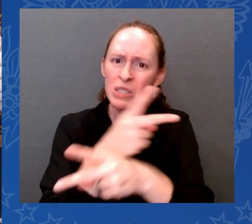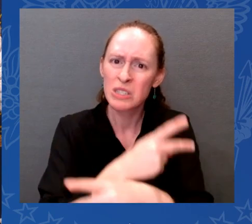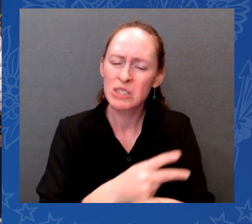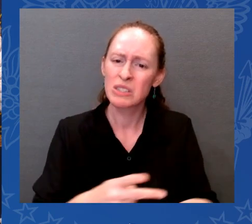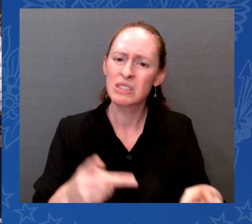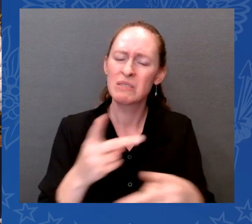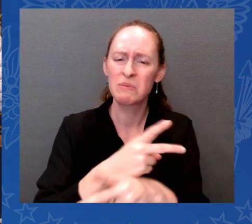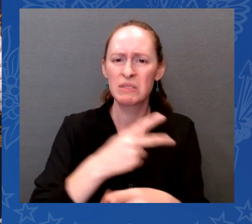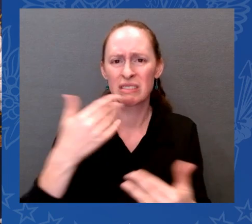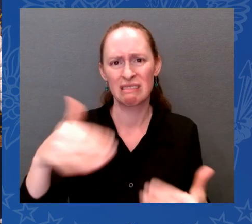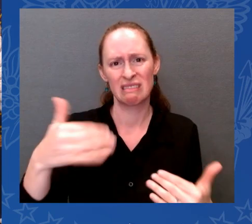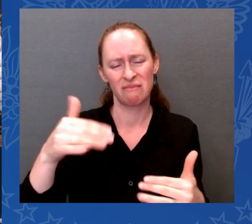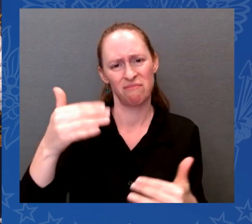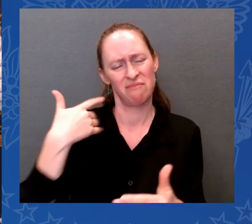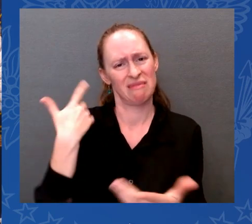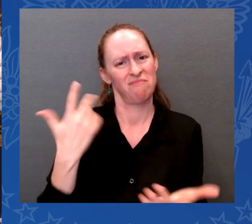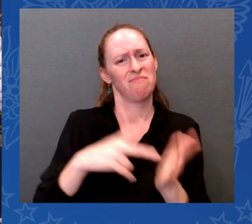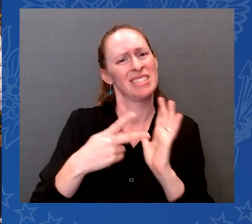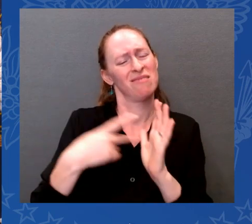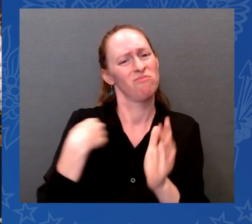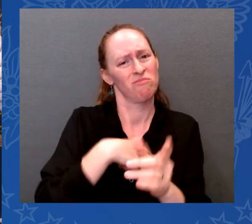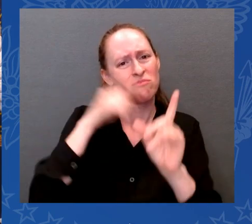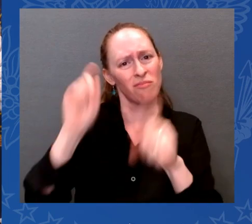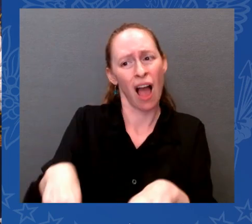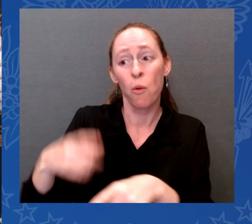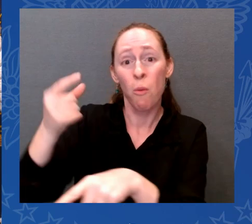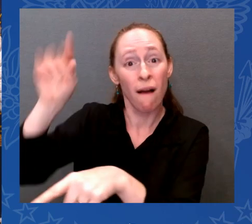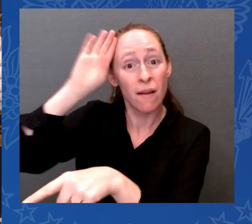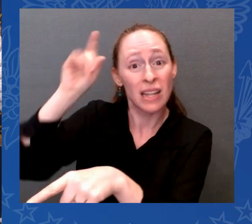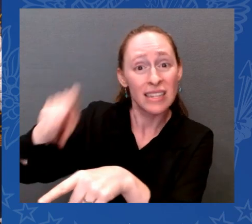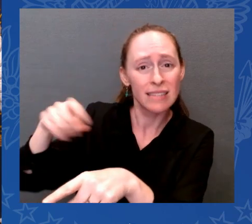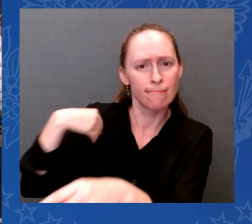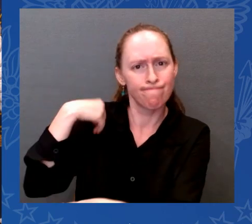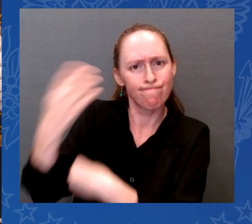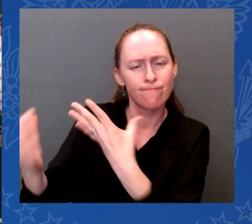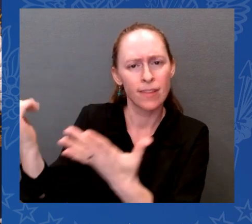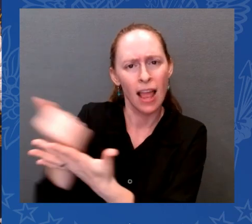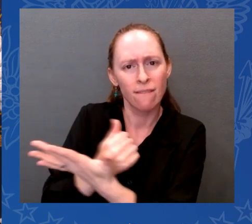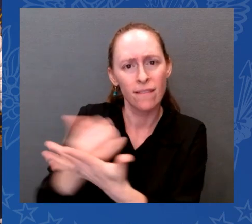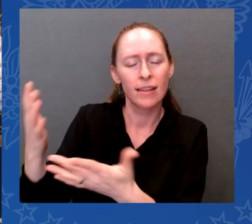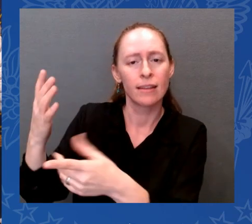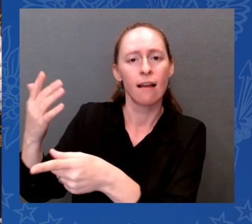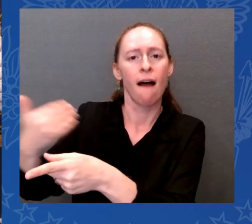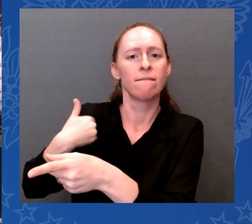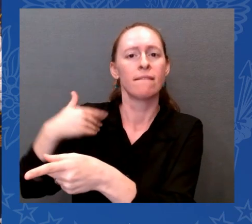as safely and effectively and efficiently as possible. You know, we invested $350 billion